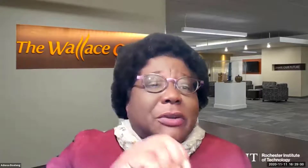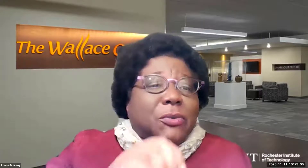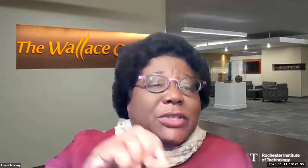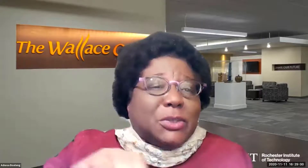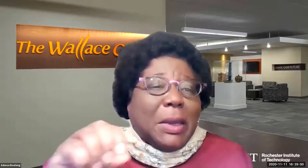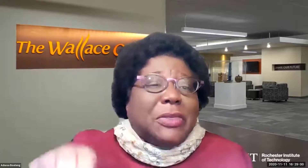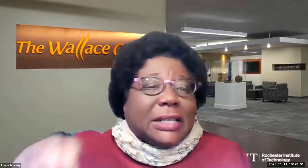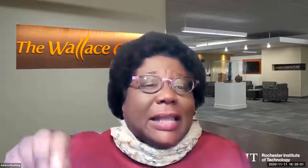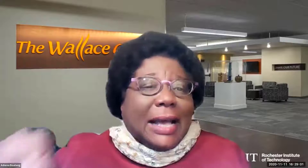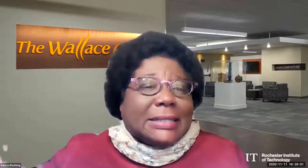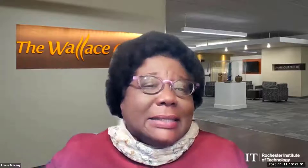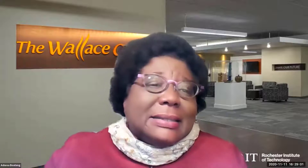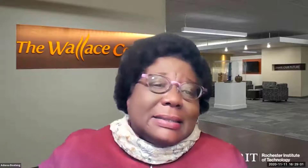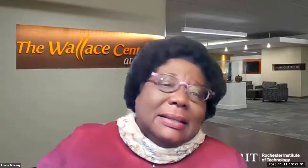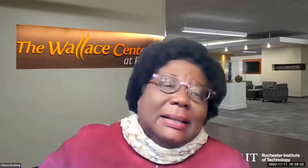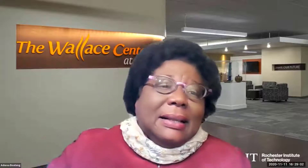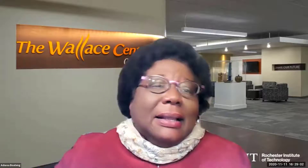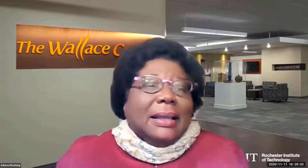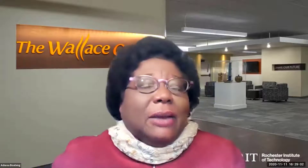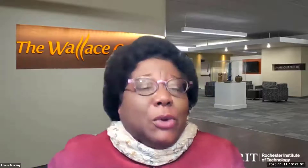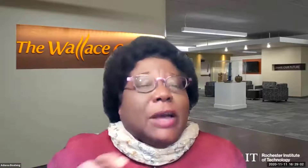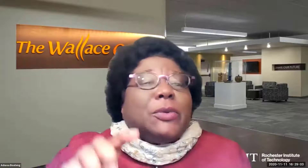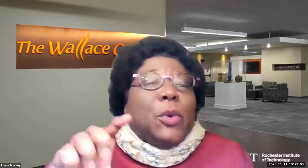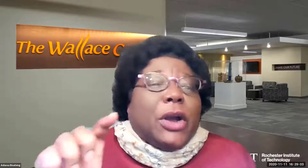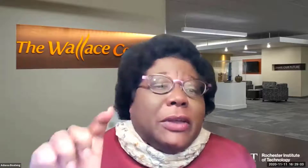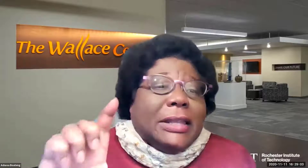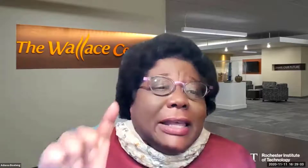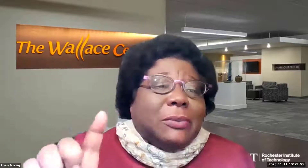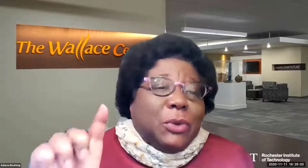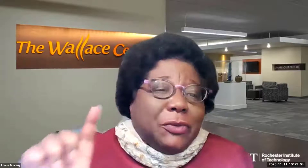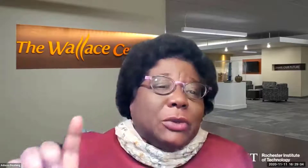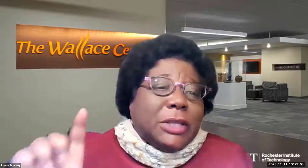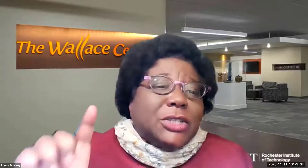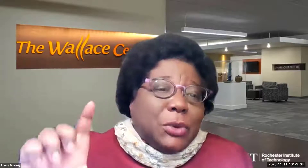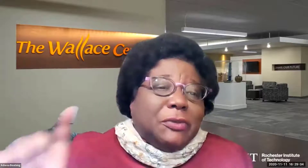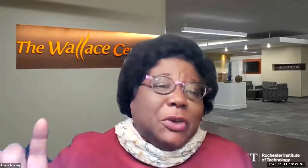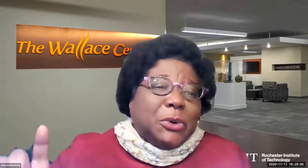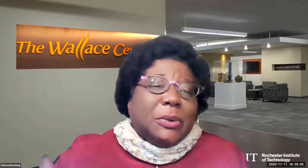work on their Lit Review literature review.